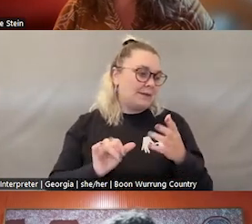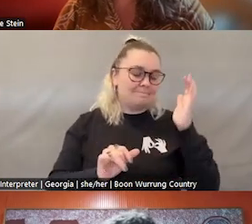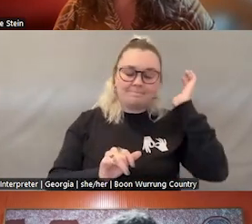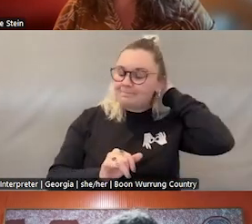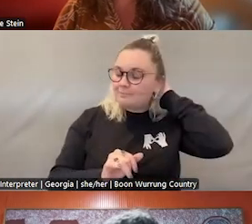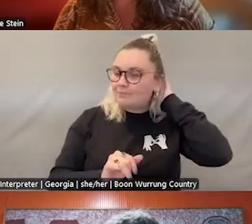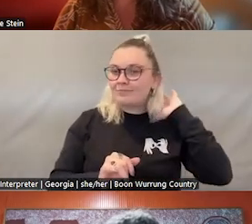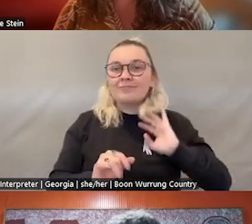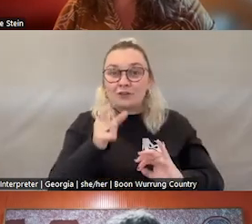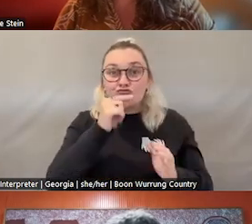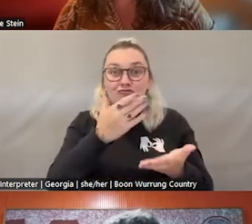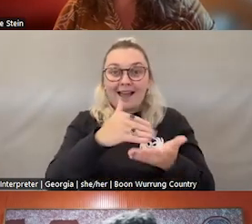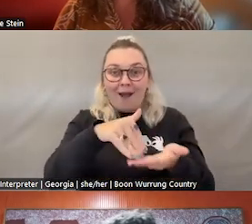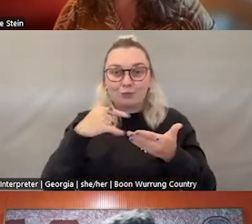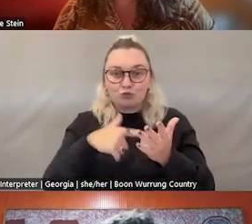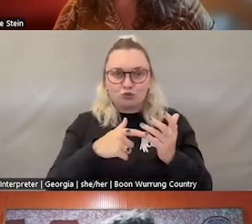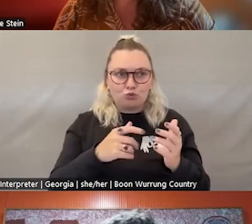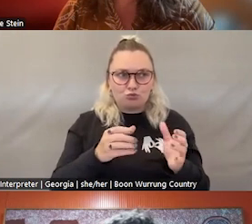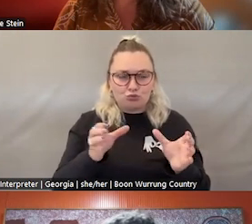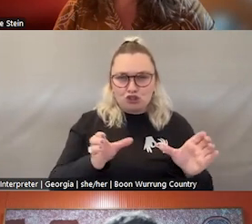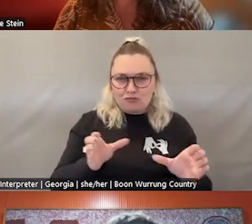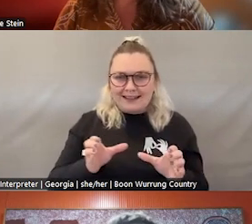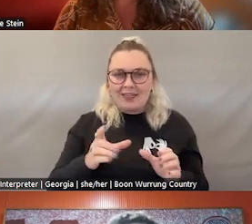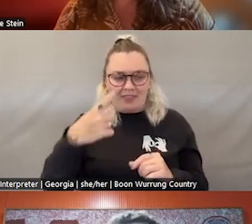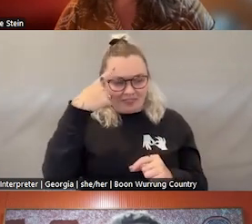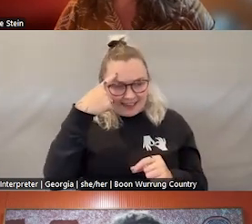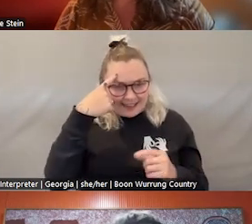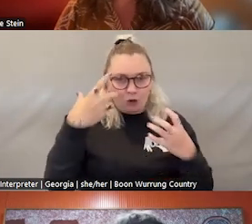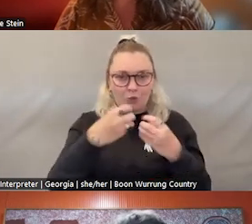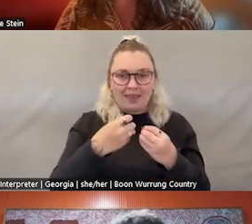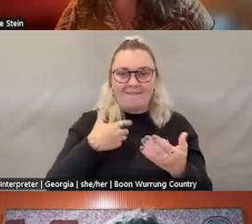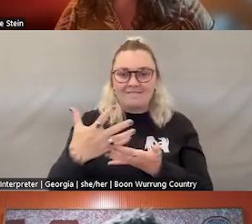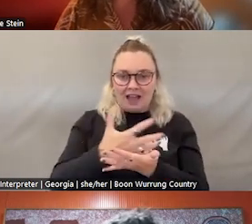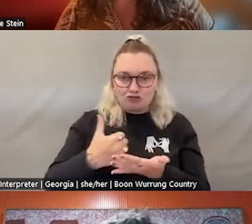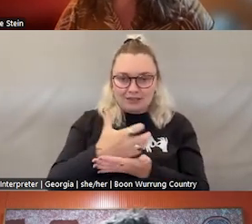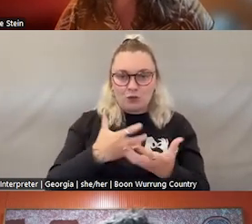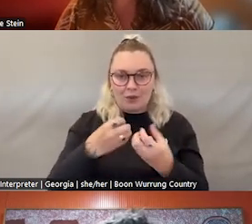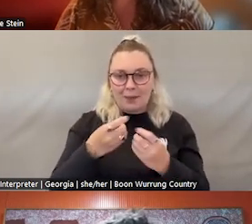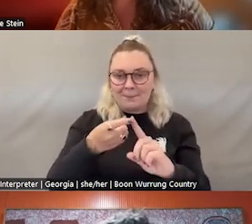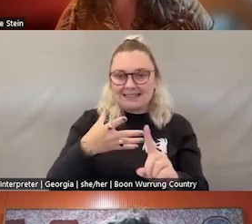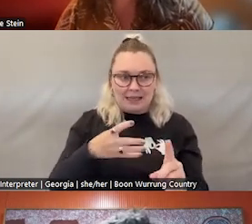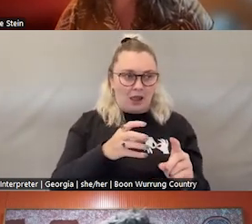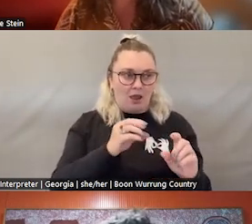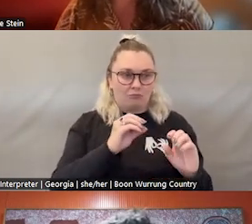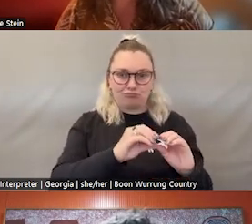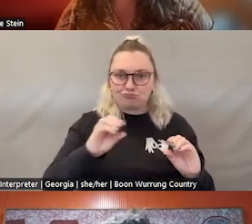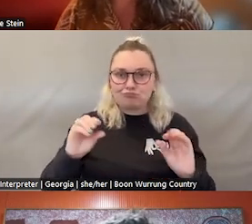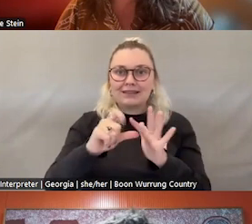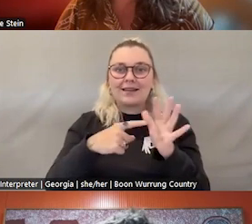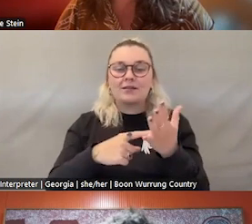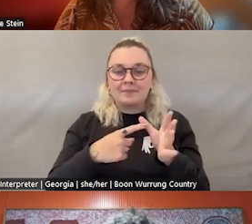they can really help us to create what our thinking is with a particular piece of data. I